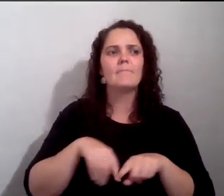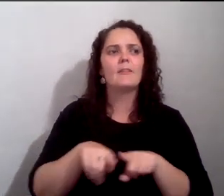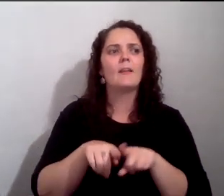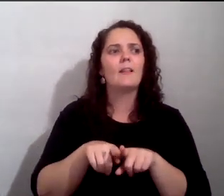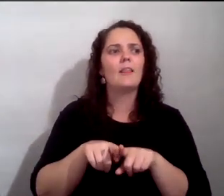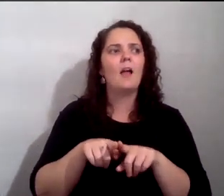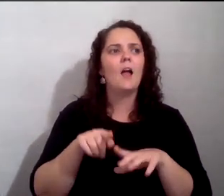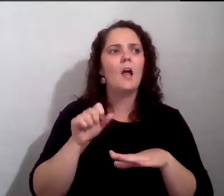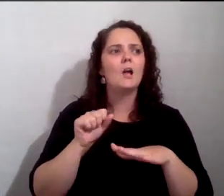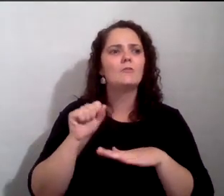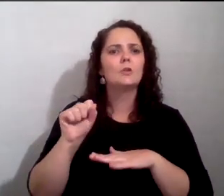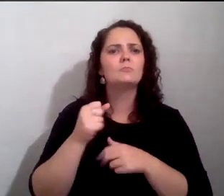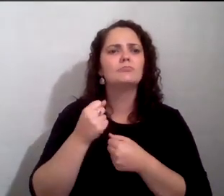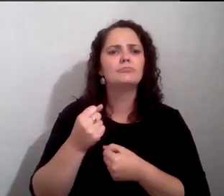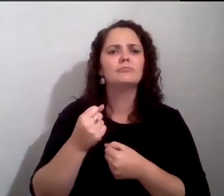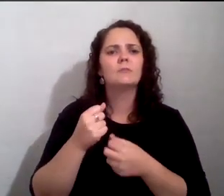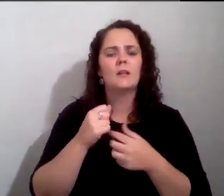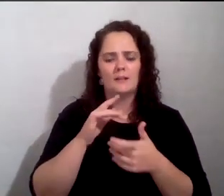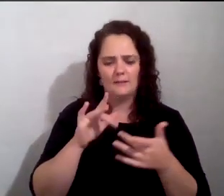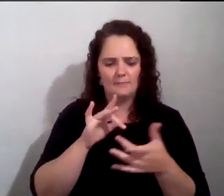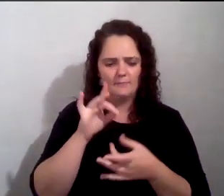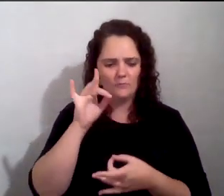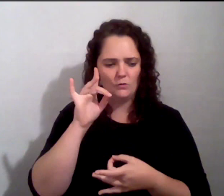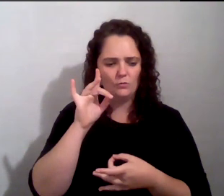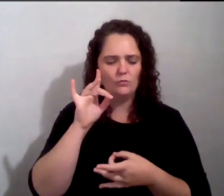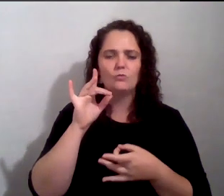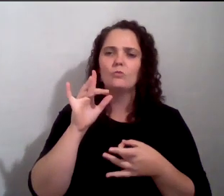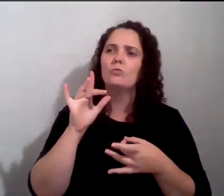like a commune, an artistic both artistic and spiritual community